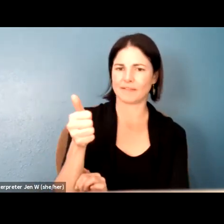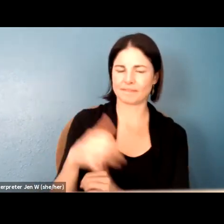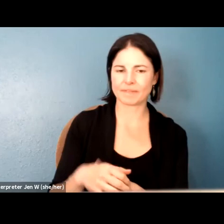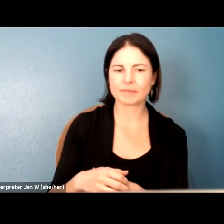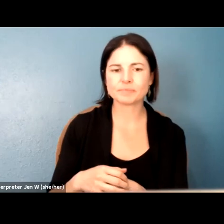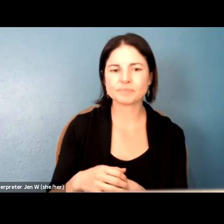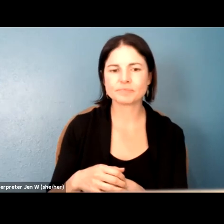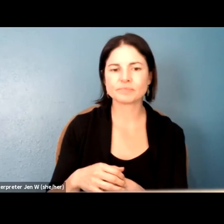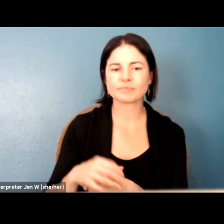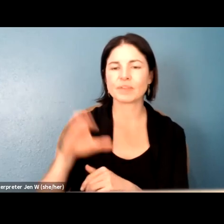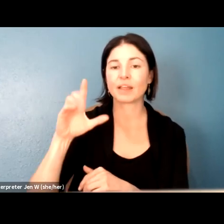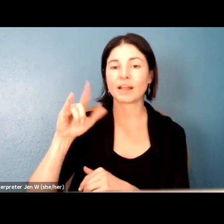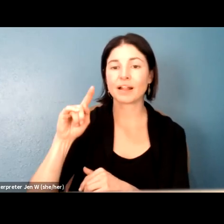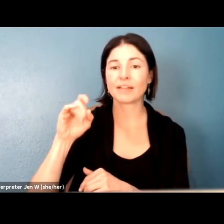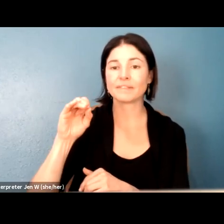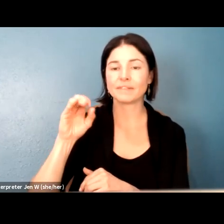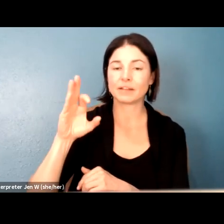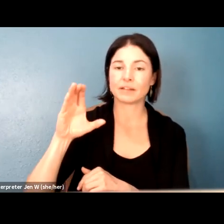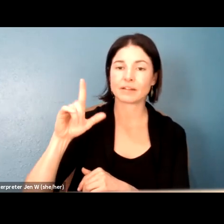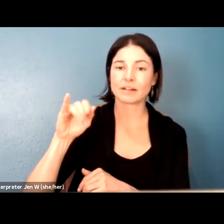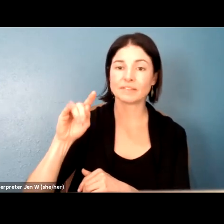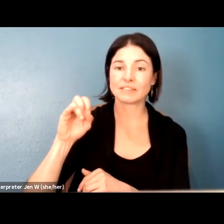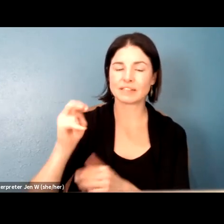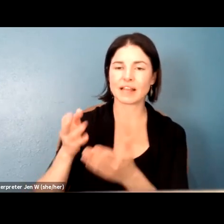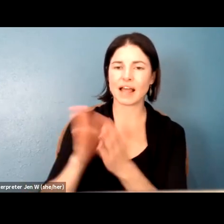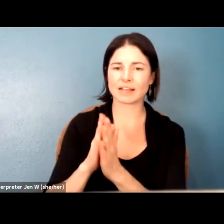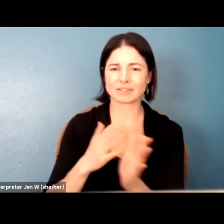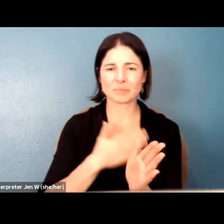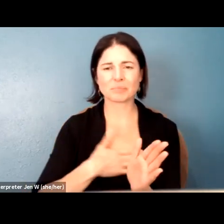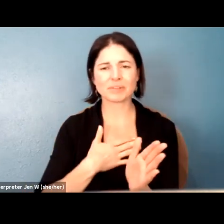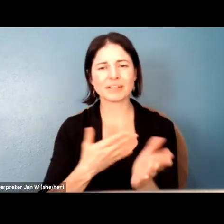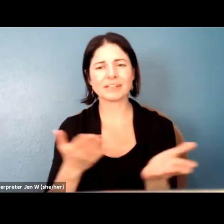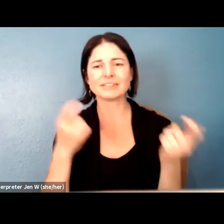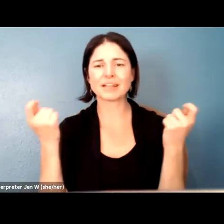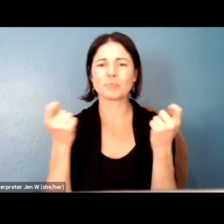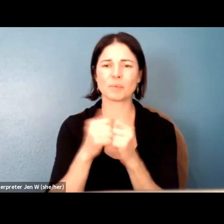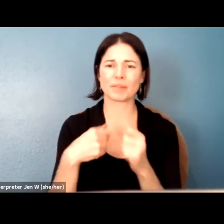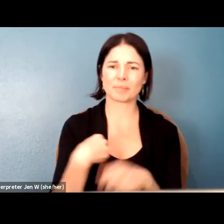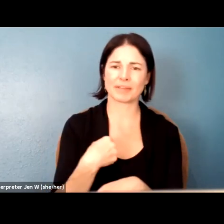won't shoot come celebrate with me and her prophetic poem. Every